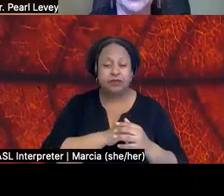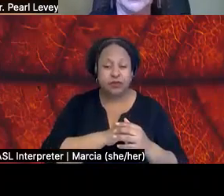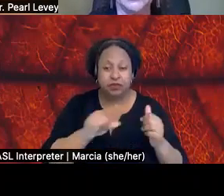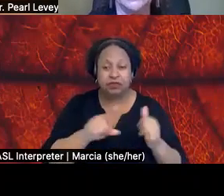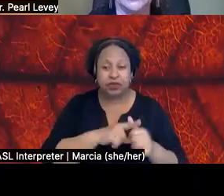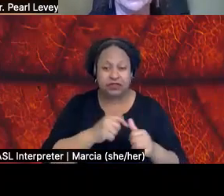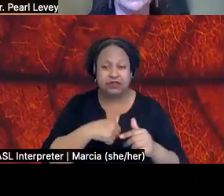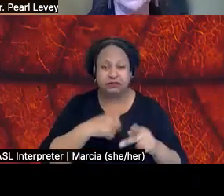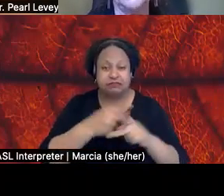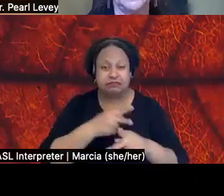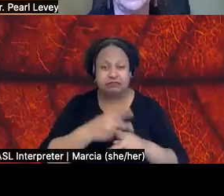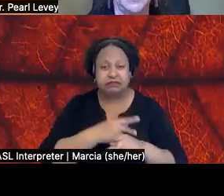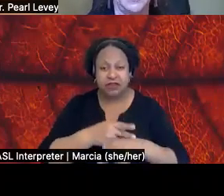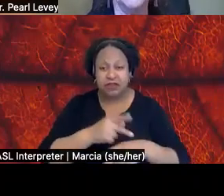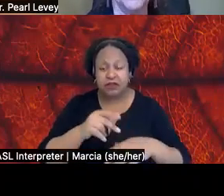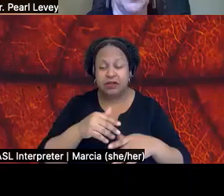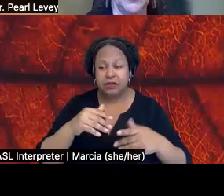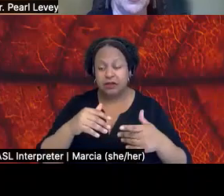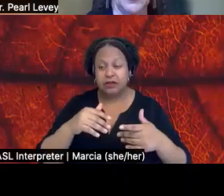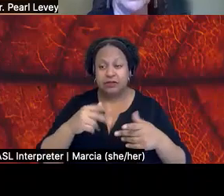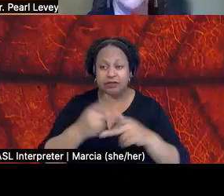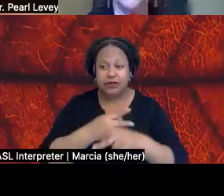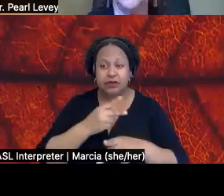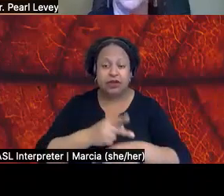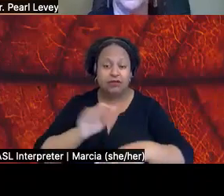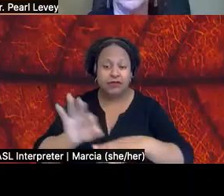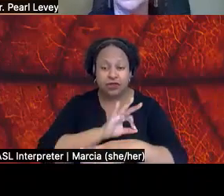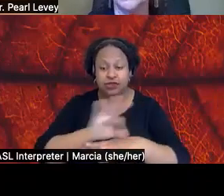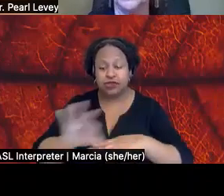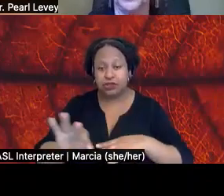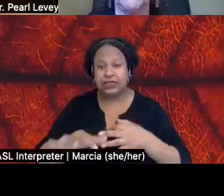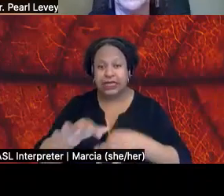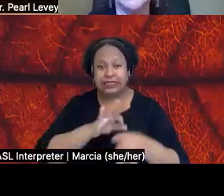it's not as sort of a I'd rather not or it's not a preference.